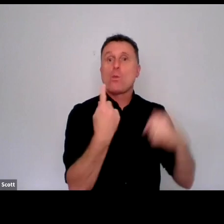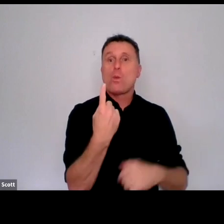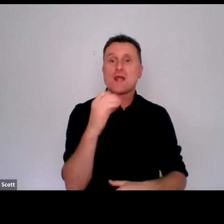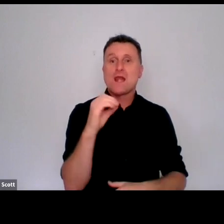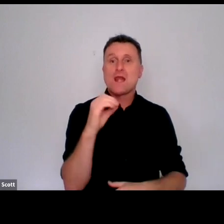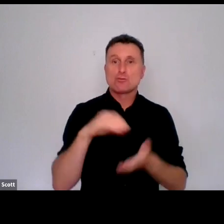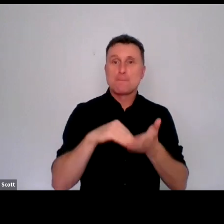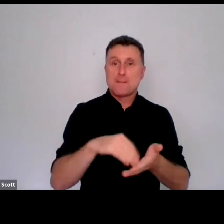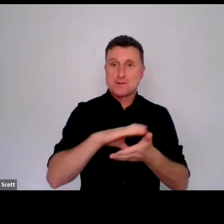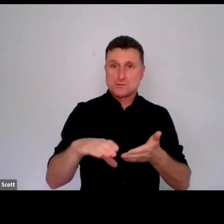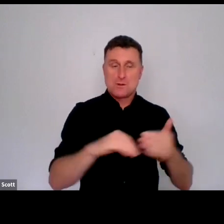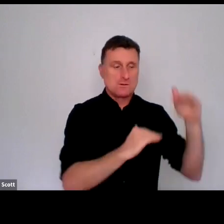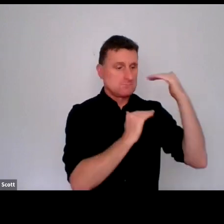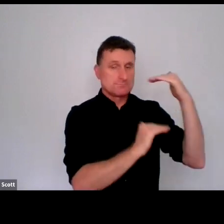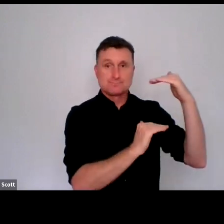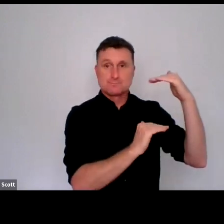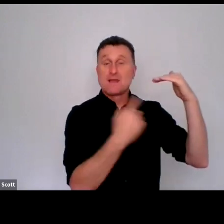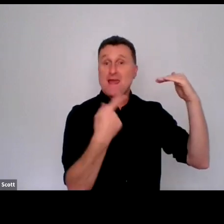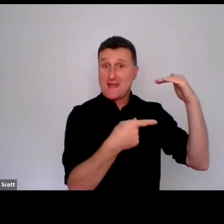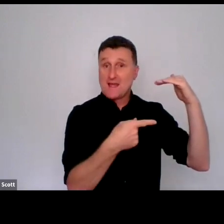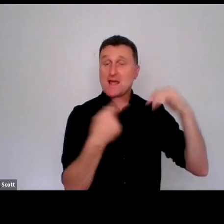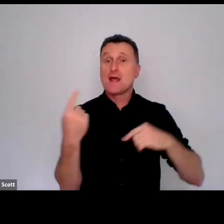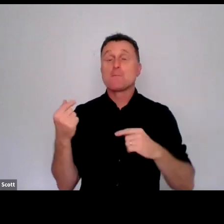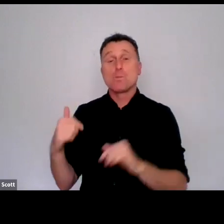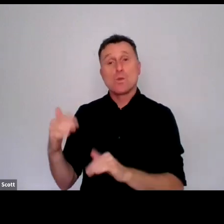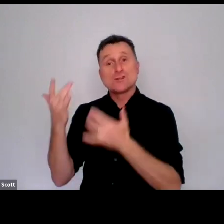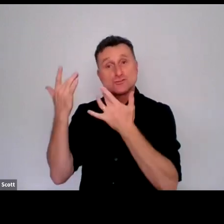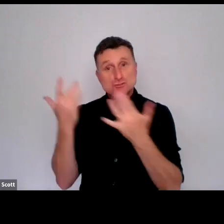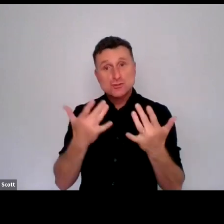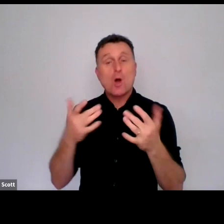and we have to show we have the right plans in place